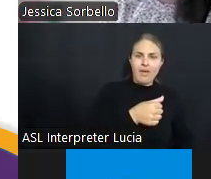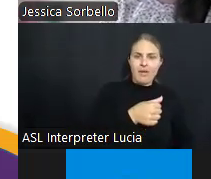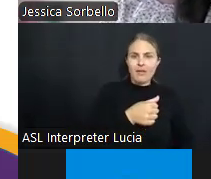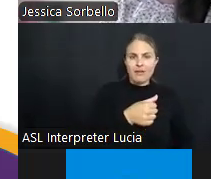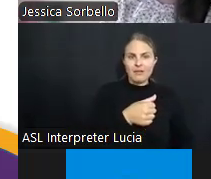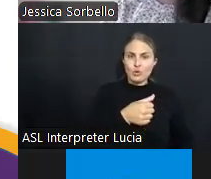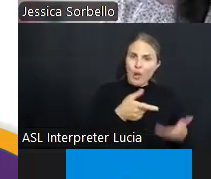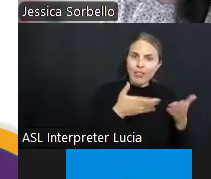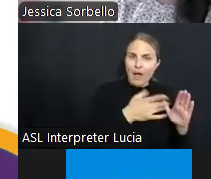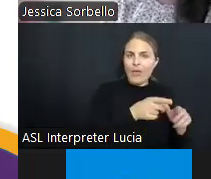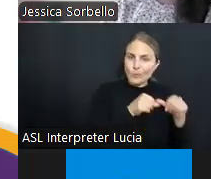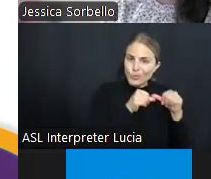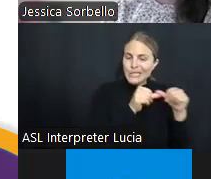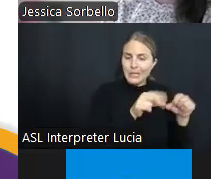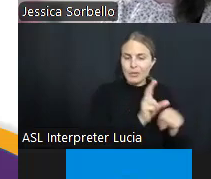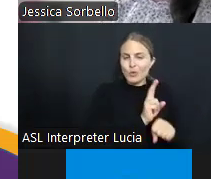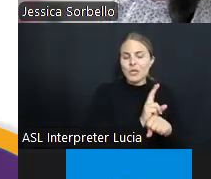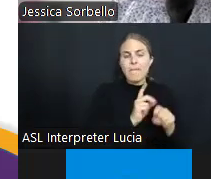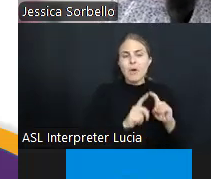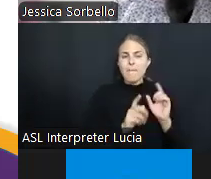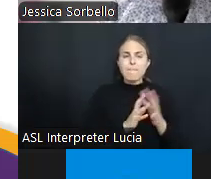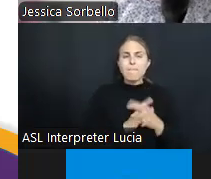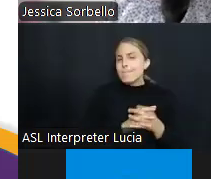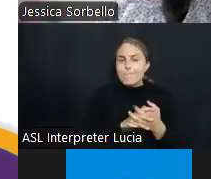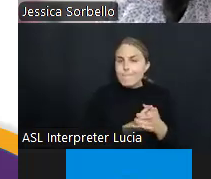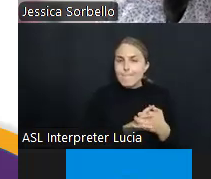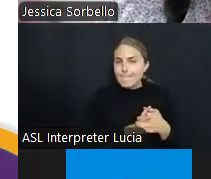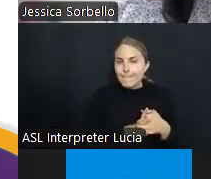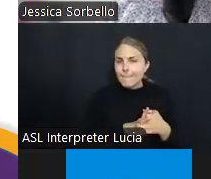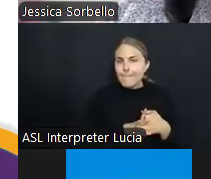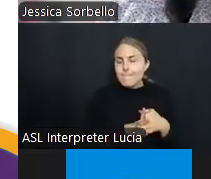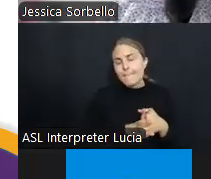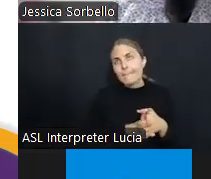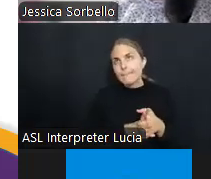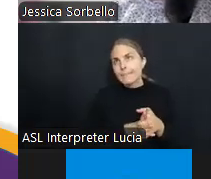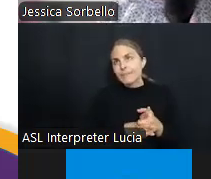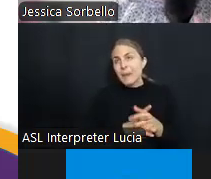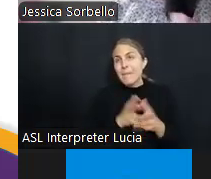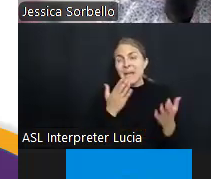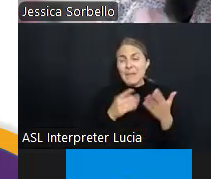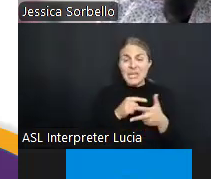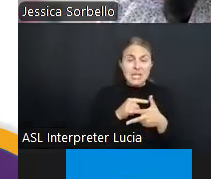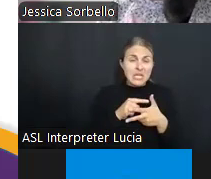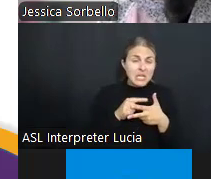reality, it is simply a medication. It is a tool and it is used